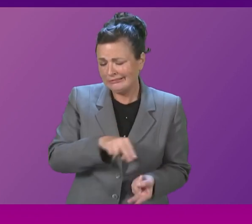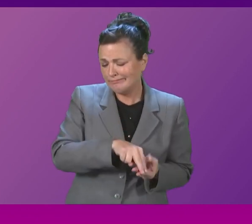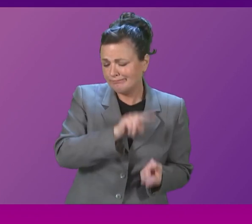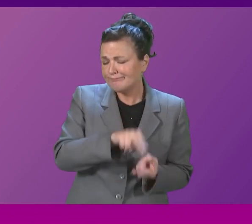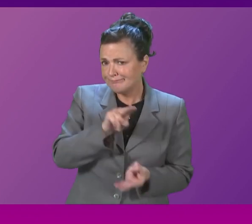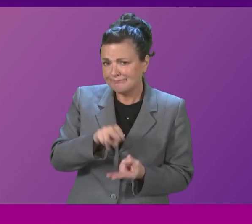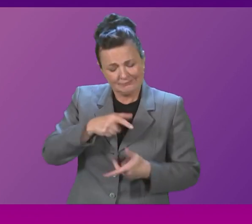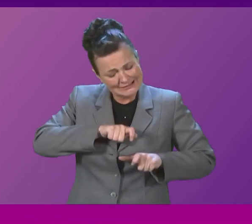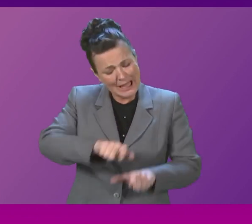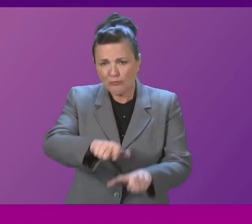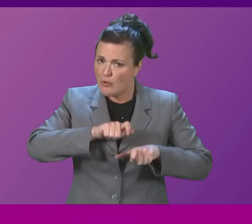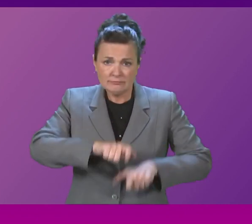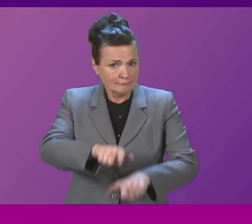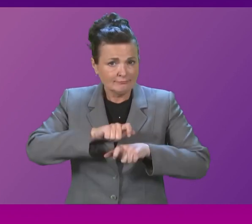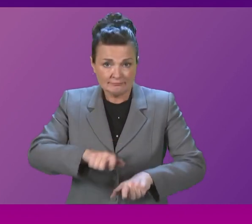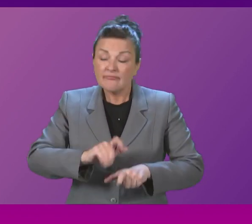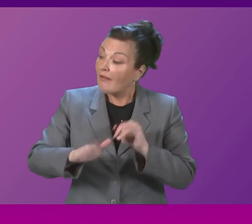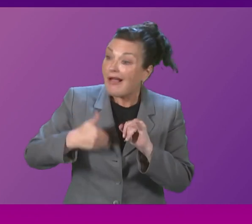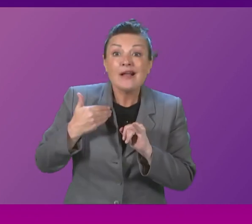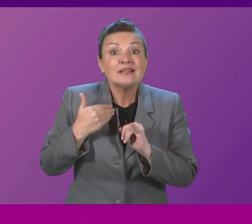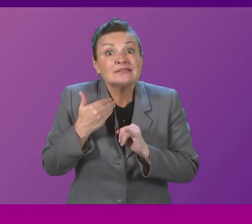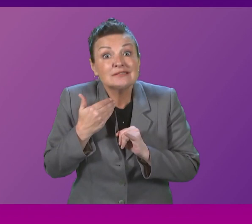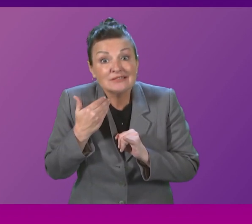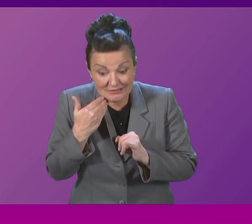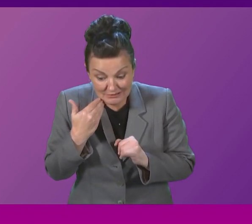We will continue to take that action, as we will continue to progress the bill through